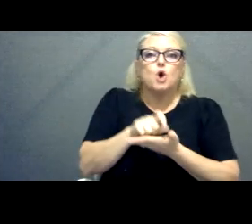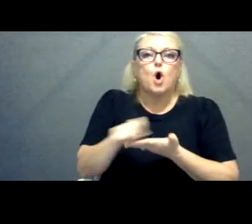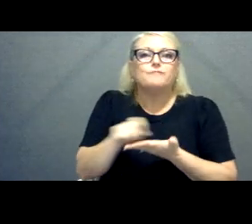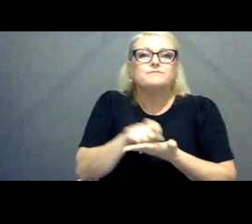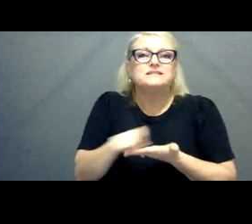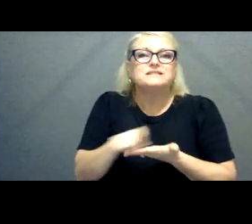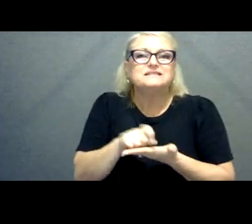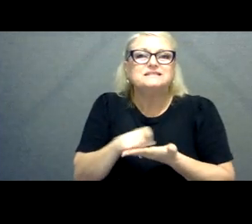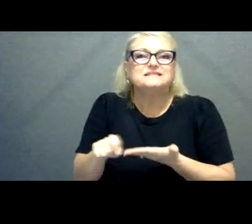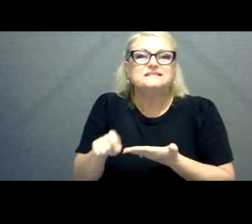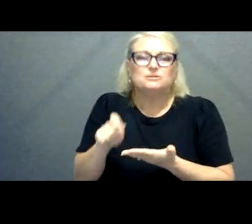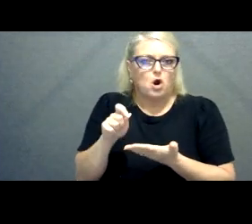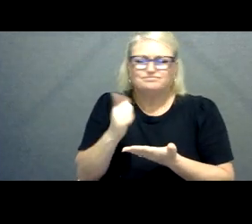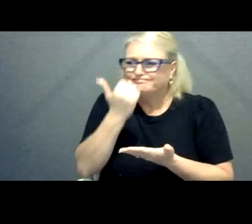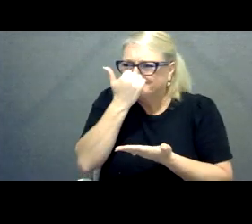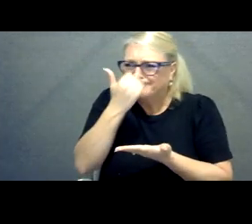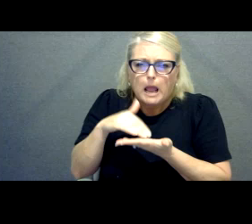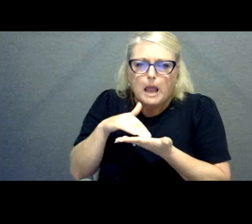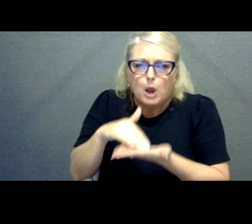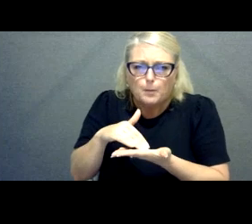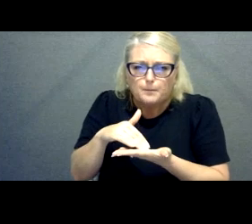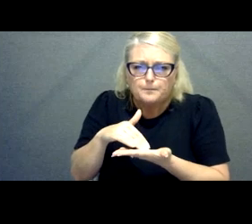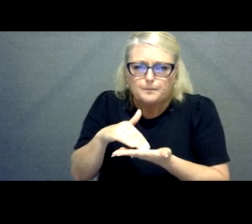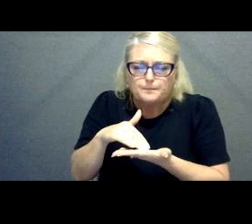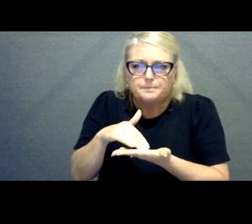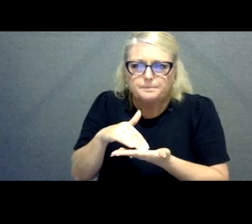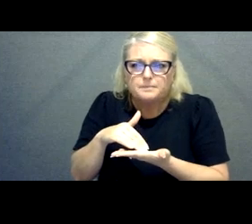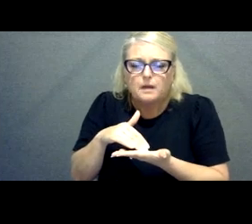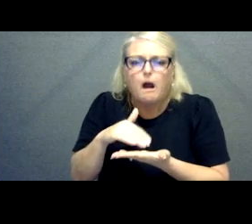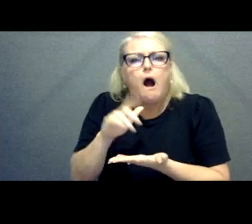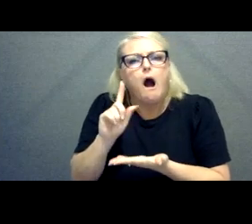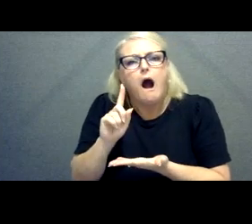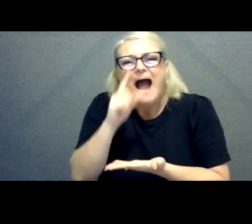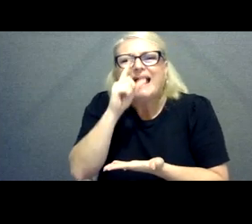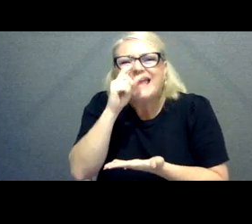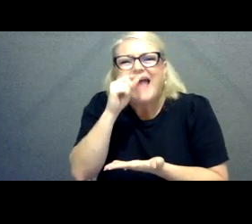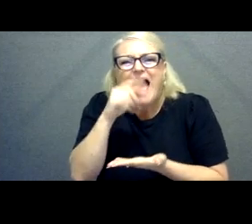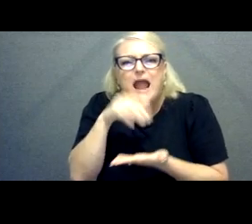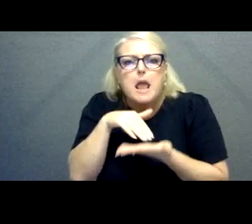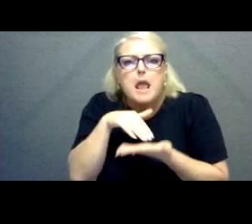Legal Aid we can talk to you provided the client is there and gives us that authority just